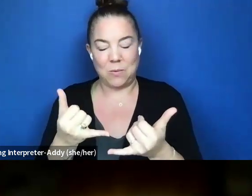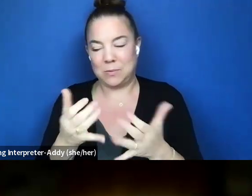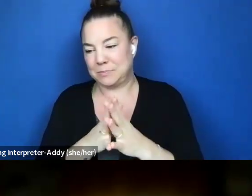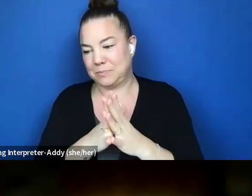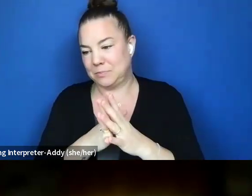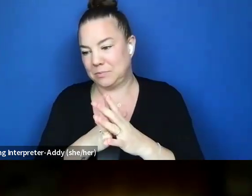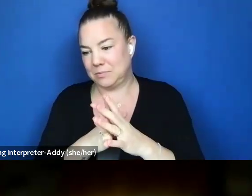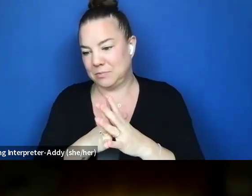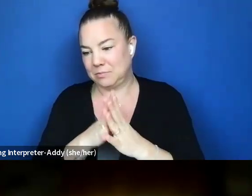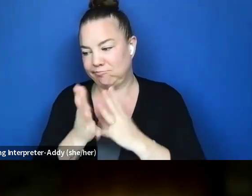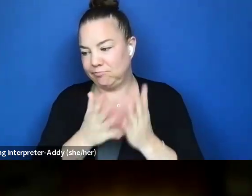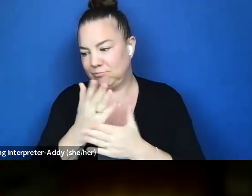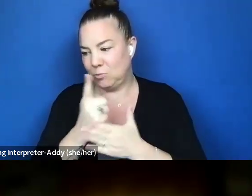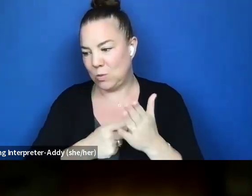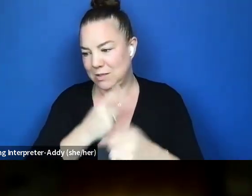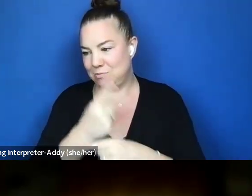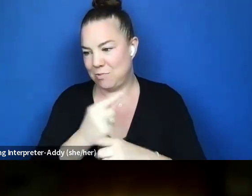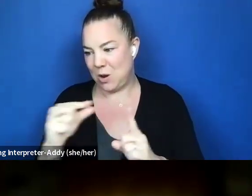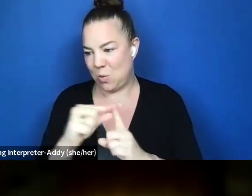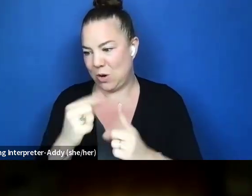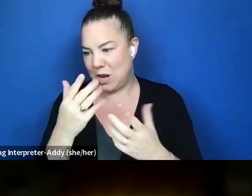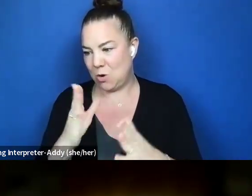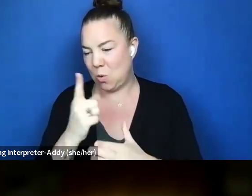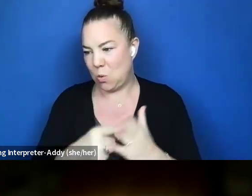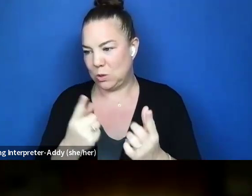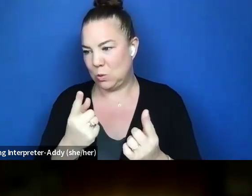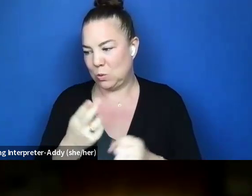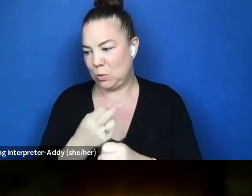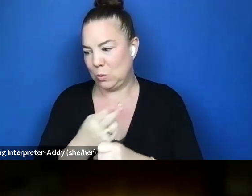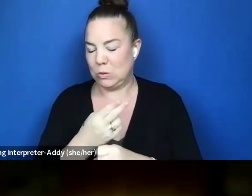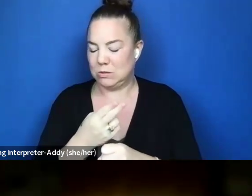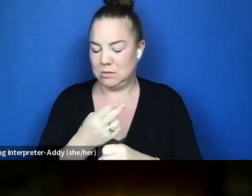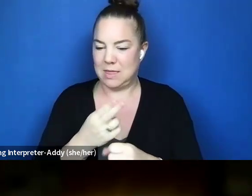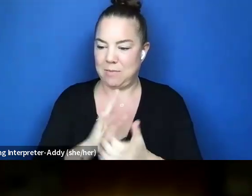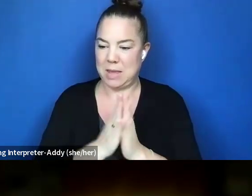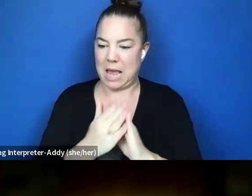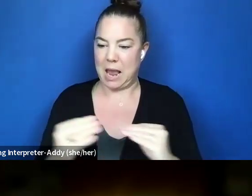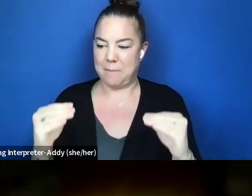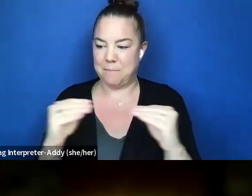Brooke Wilson (she/her): I don't know what the word is that I even want to use. You can fill in the blank. They've gotten a little bit more.